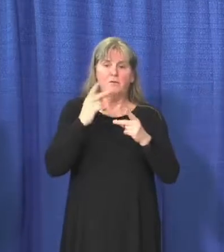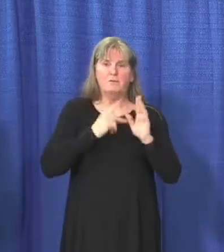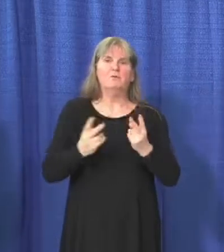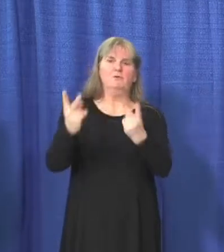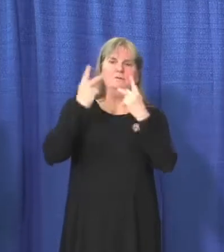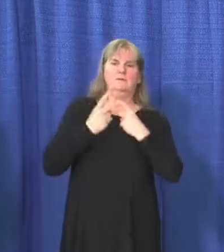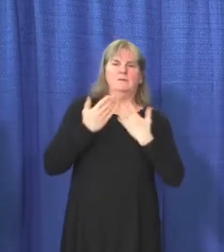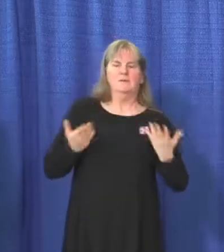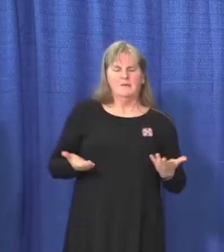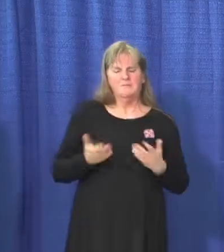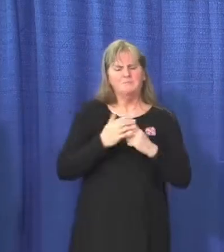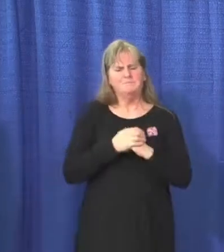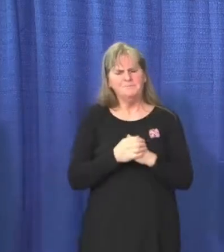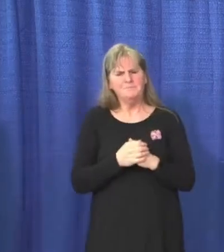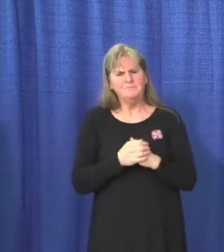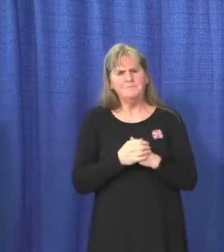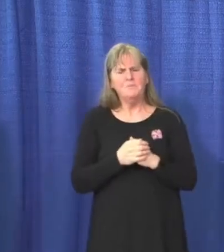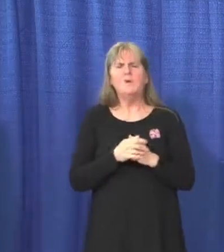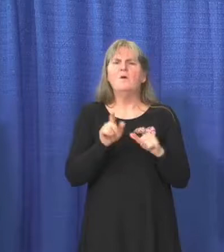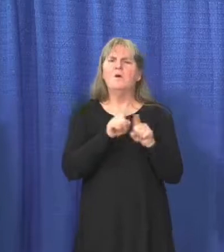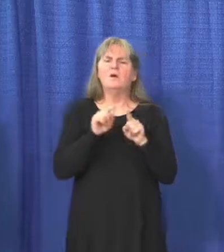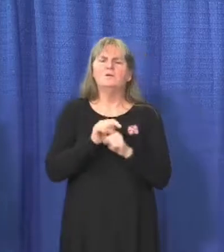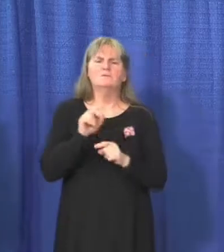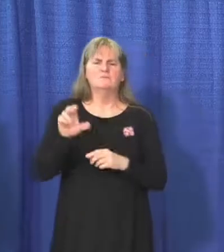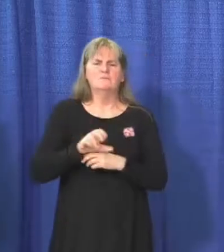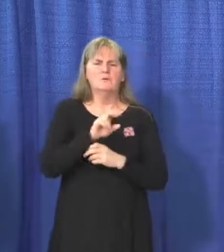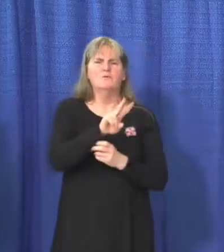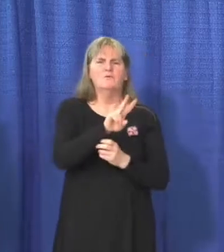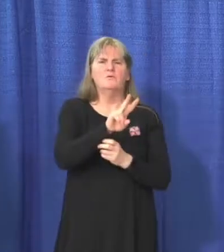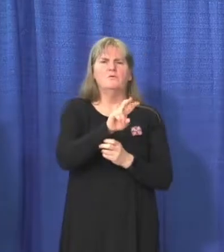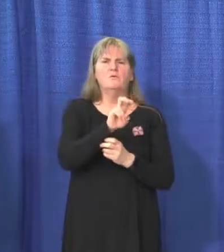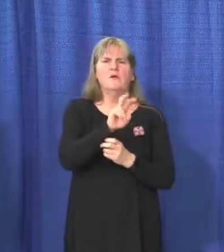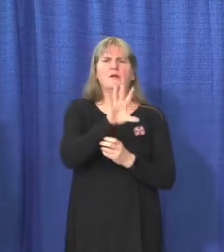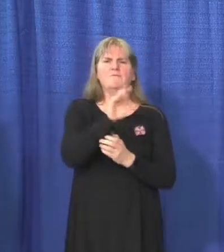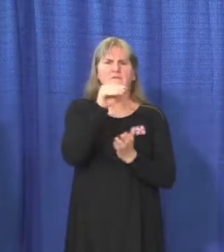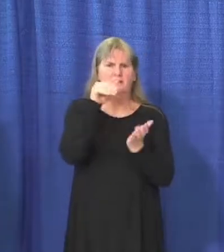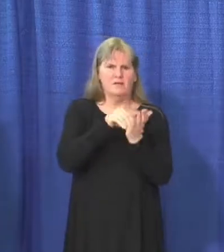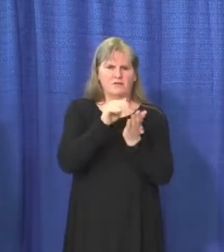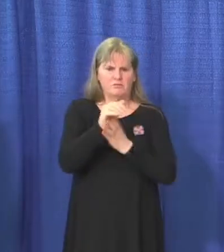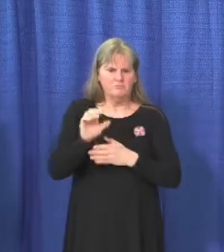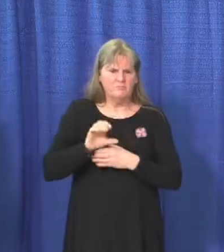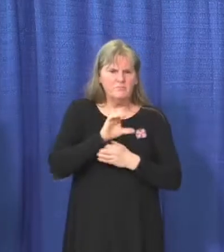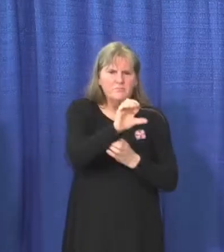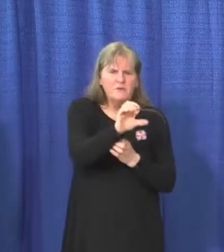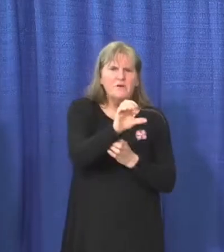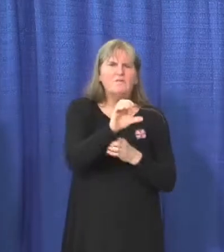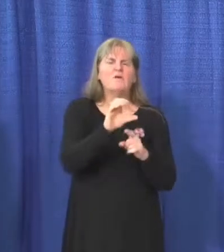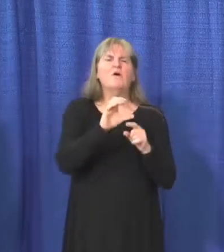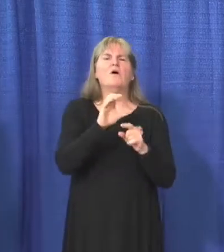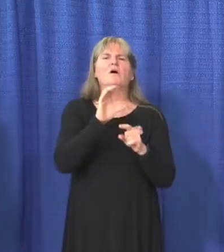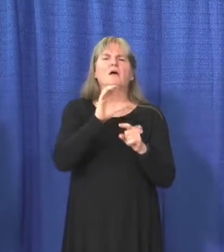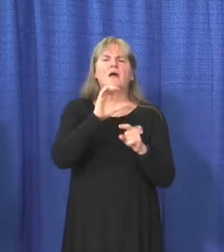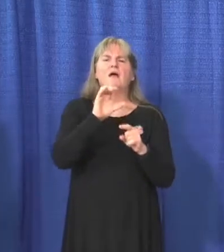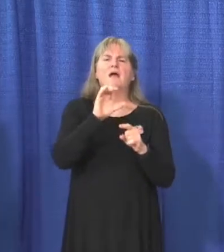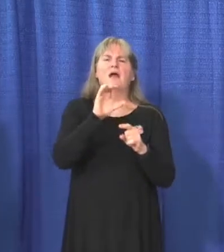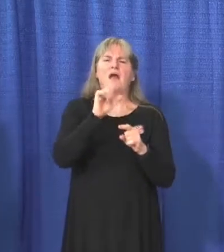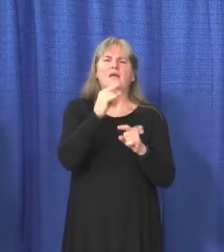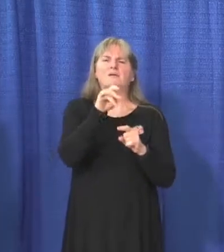250,000 in enhanced explore your Yukon campaign to again encourage you or Connors to